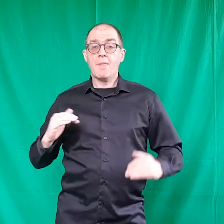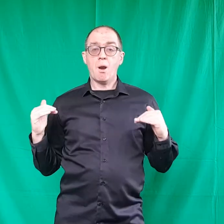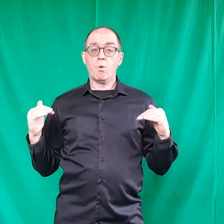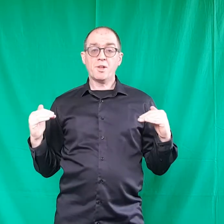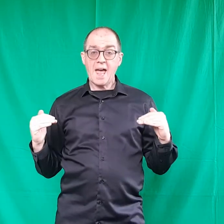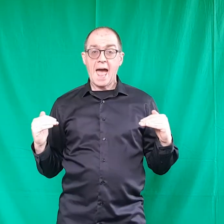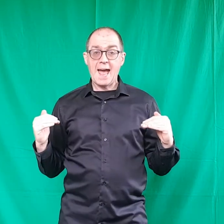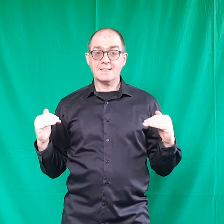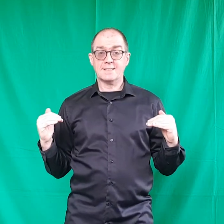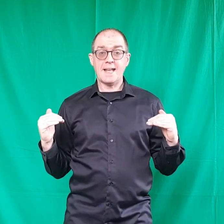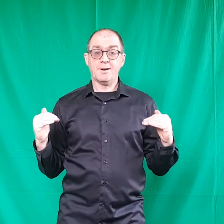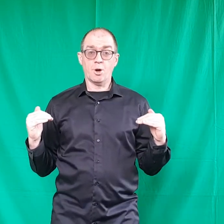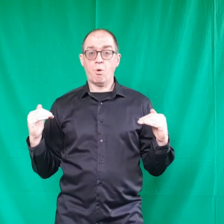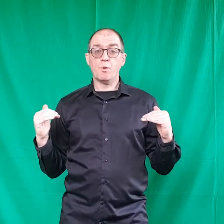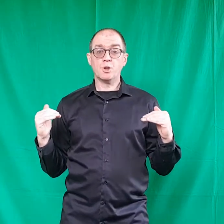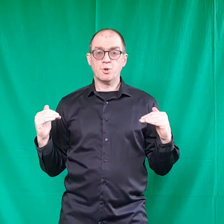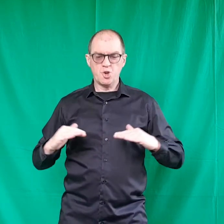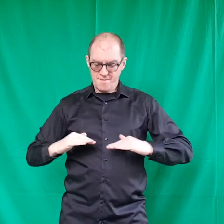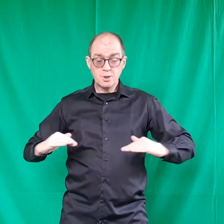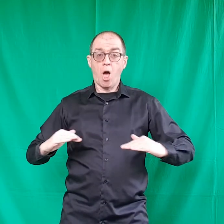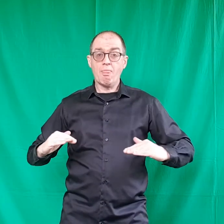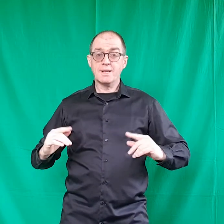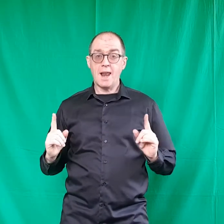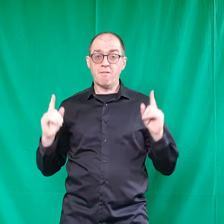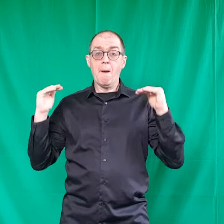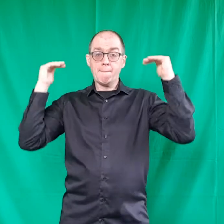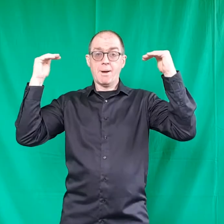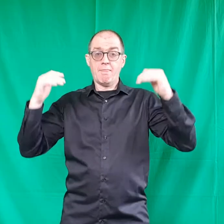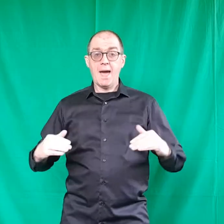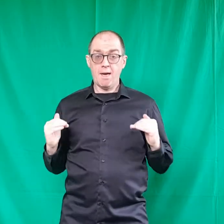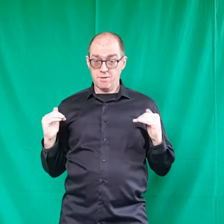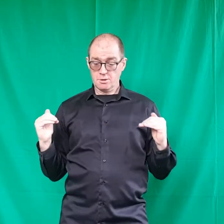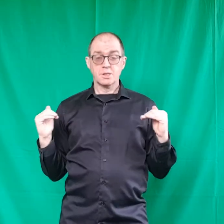And then we want a hand-stander. What we want to achieve is not this level, but that level.